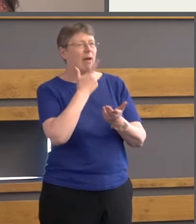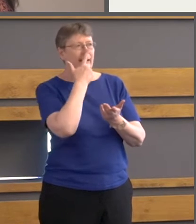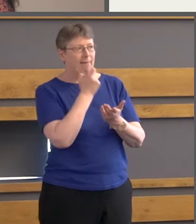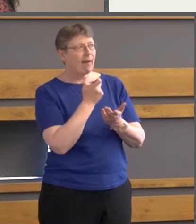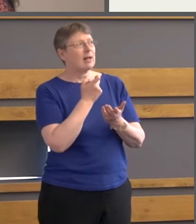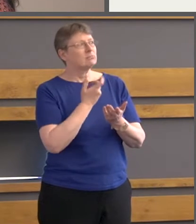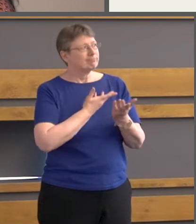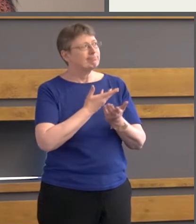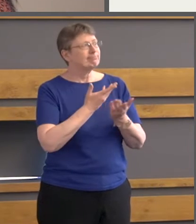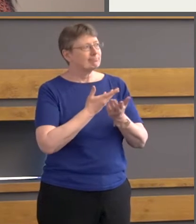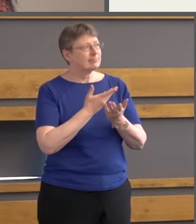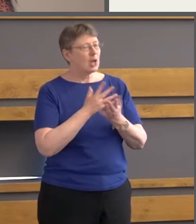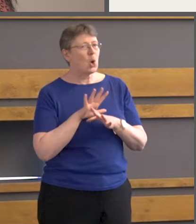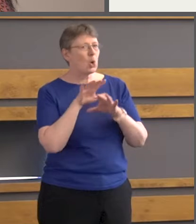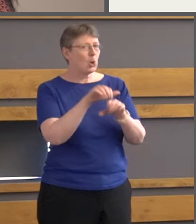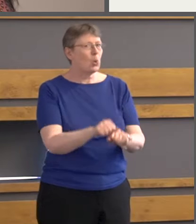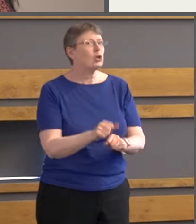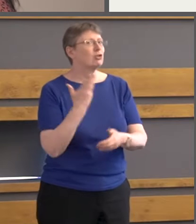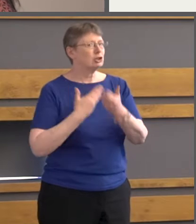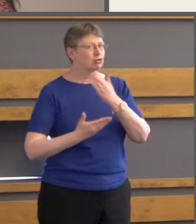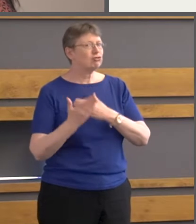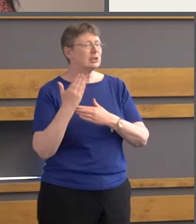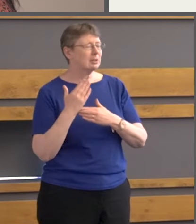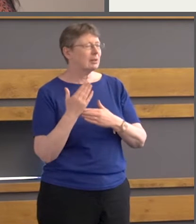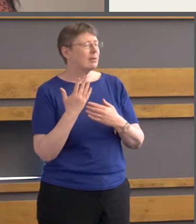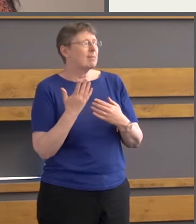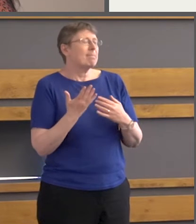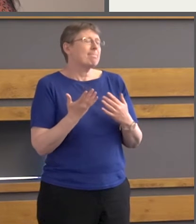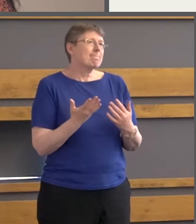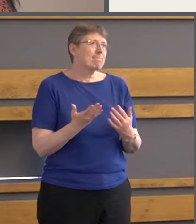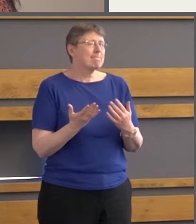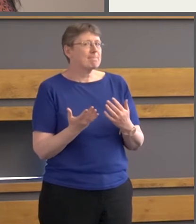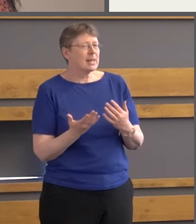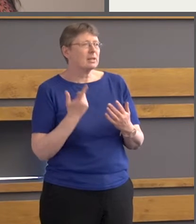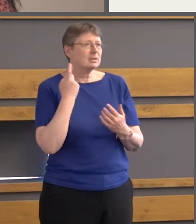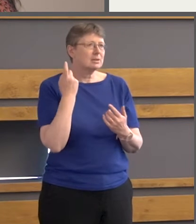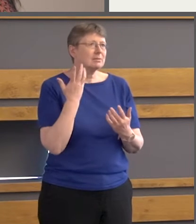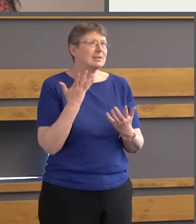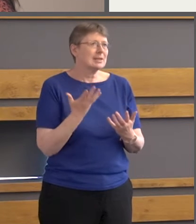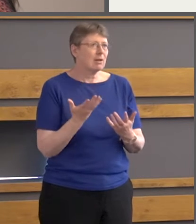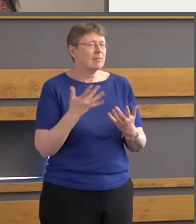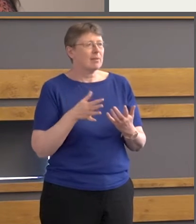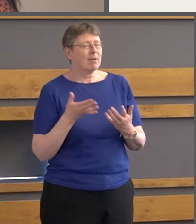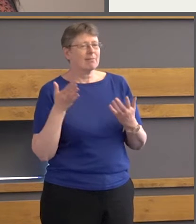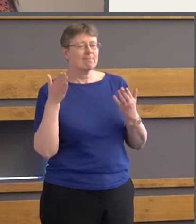However, I've been wondering if some of the conversations we're having perhaps focus on the products